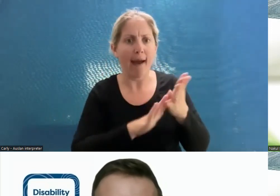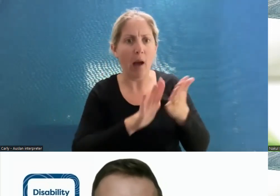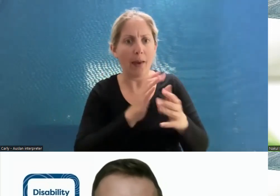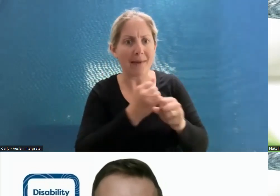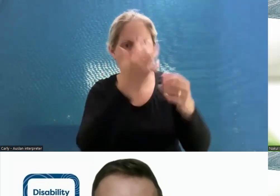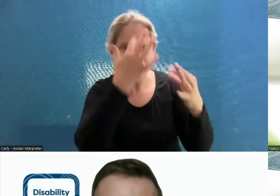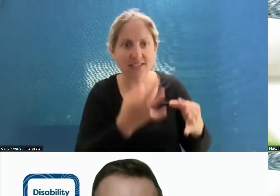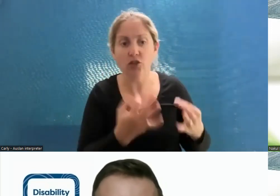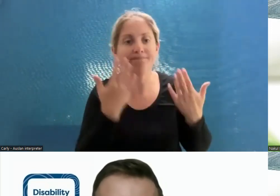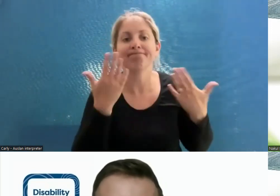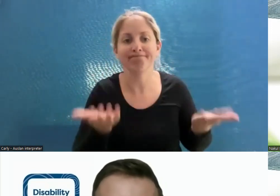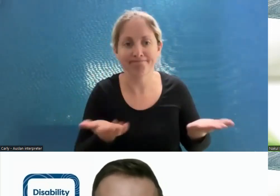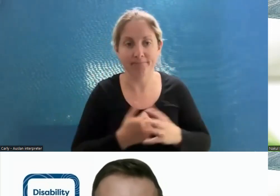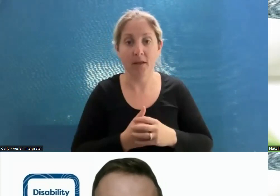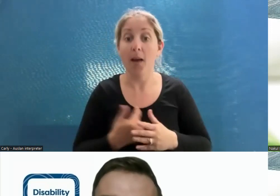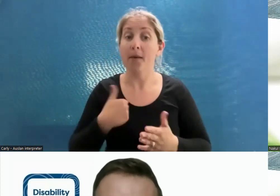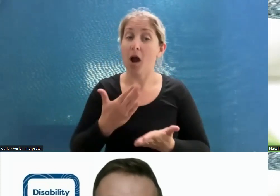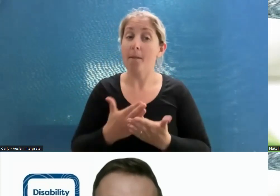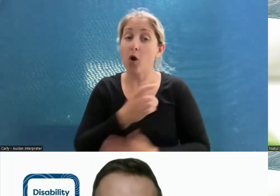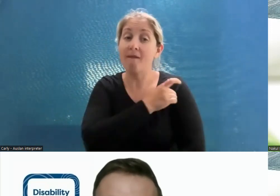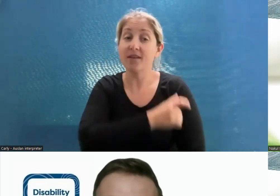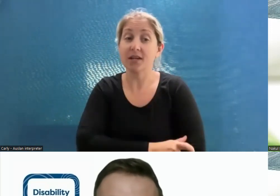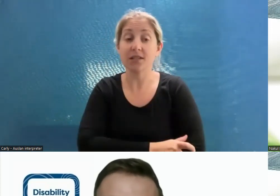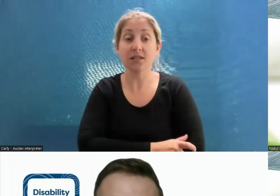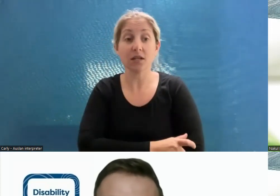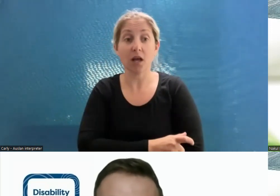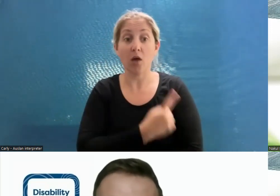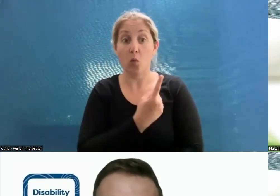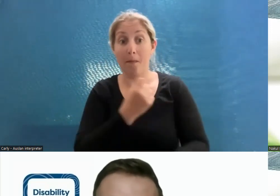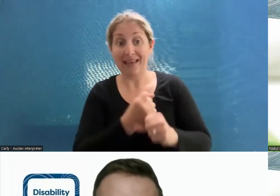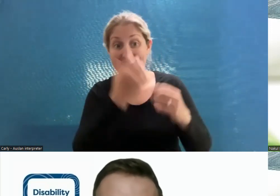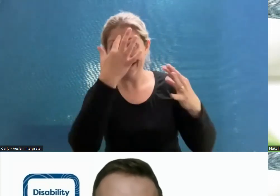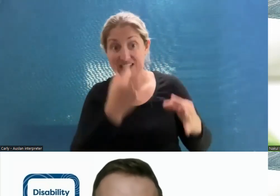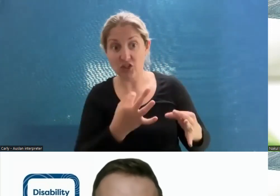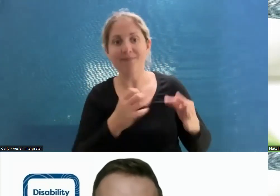I’m quite confident that the decision maker in these cases would be the case manager that